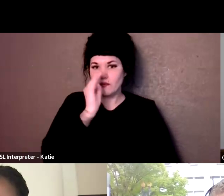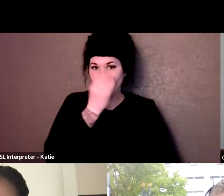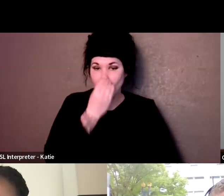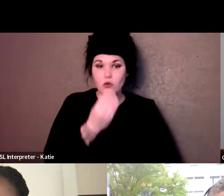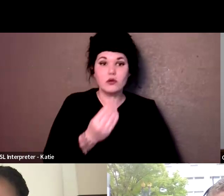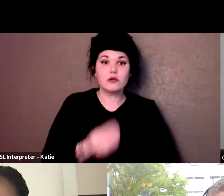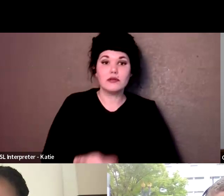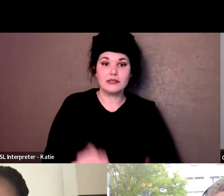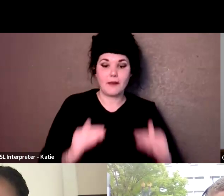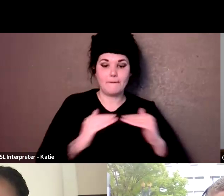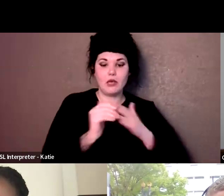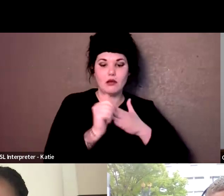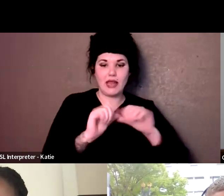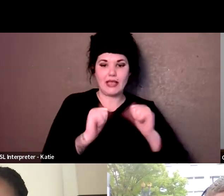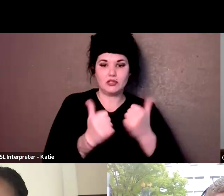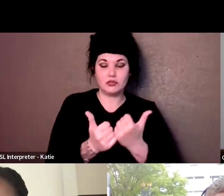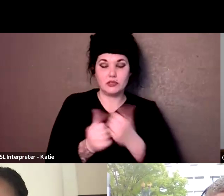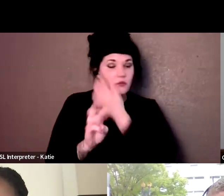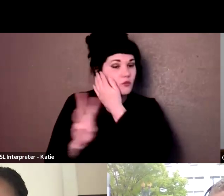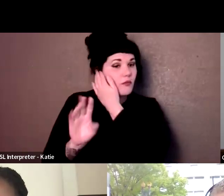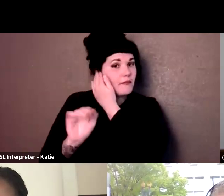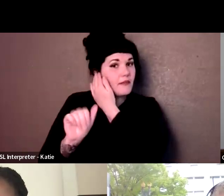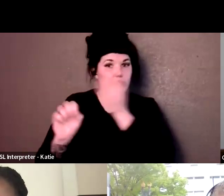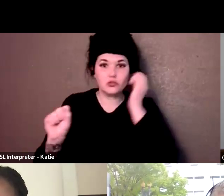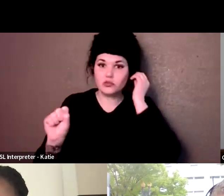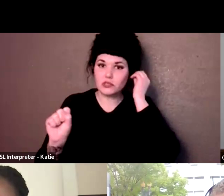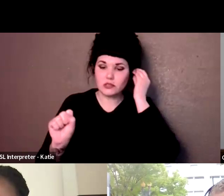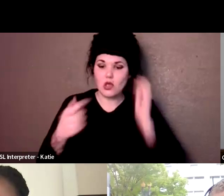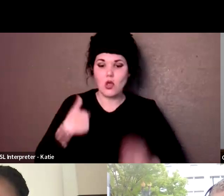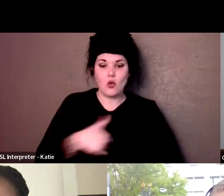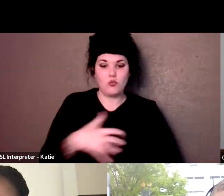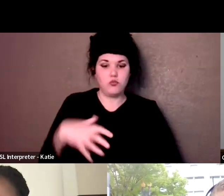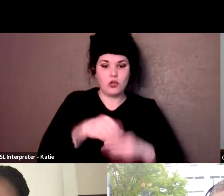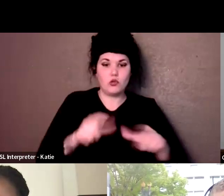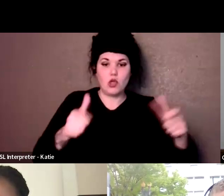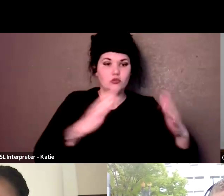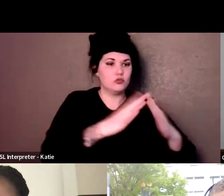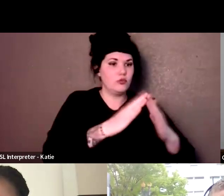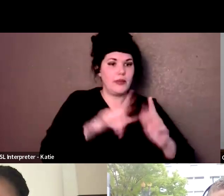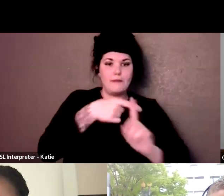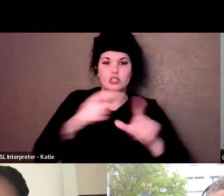We overlap with a large urban community and a large rural community. I will say that we